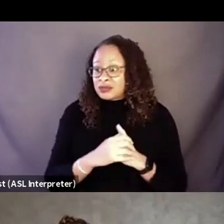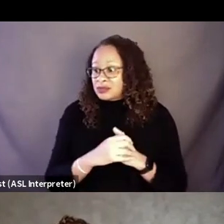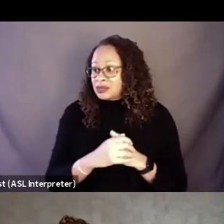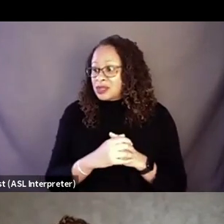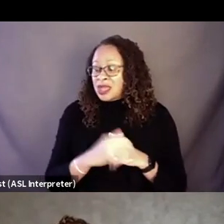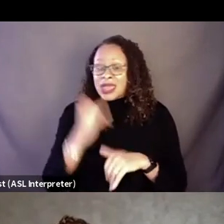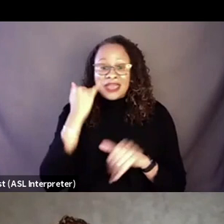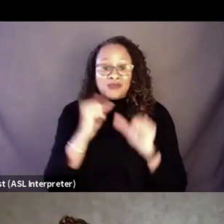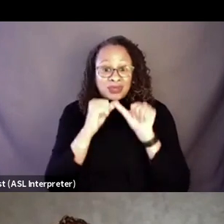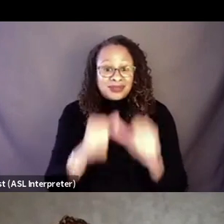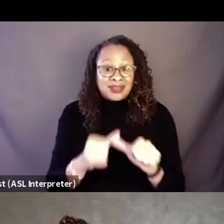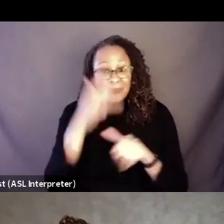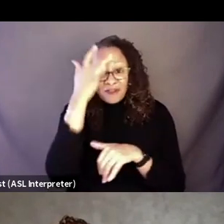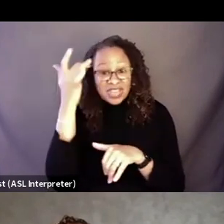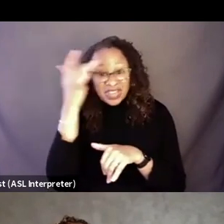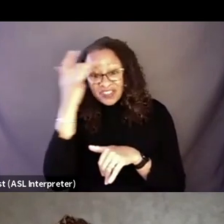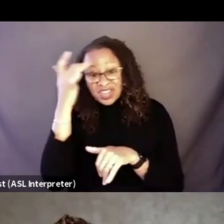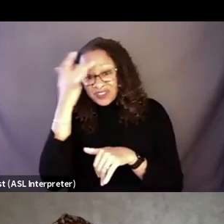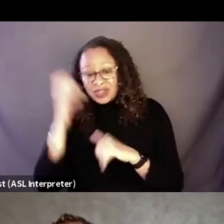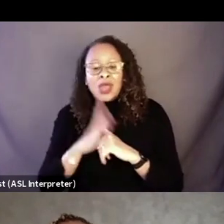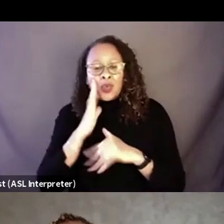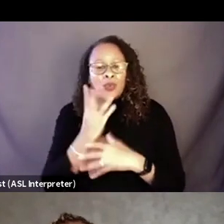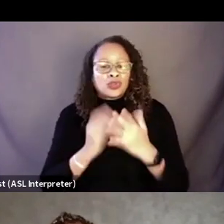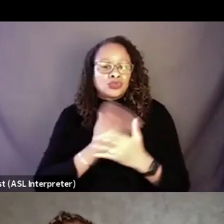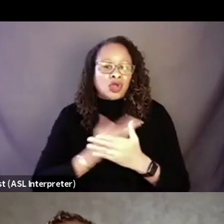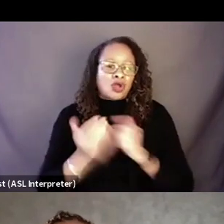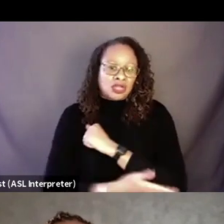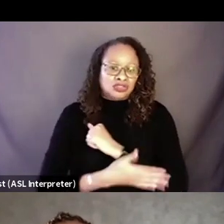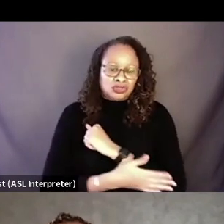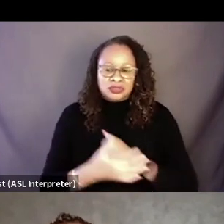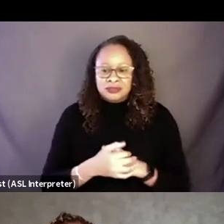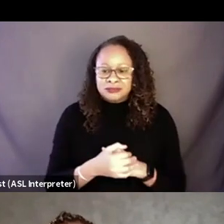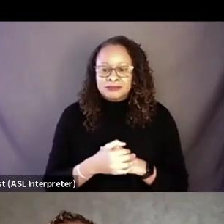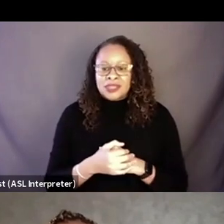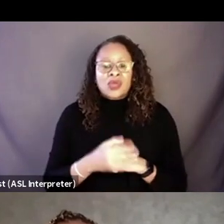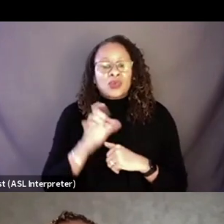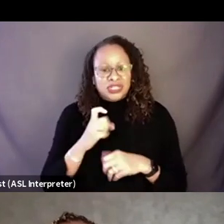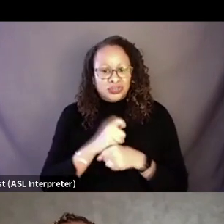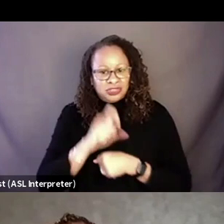on forgetting, forgetting, we gonna lose our country. So we have a role to ensure that people don't forget.